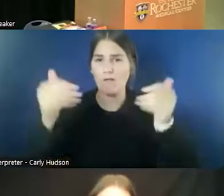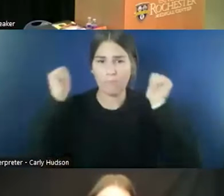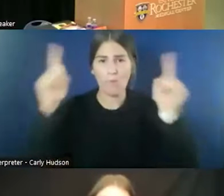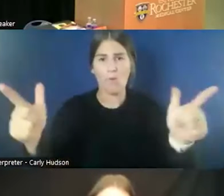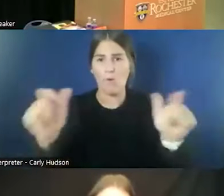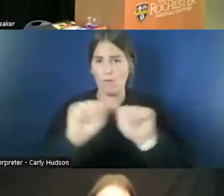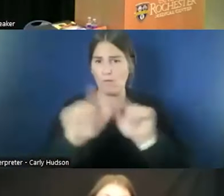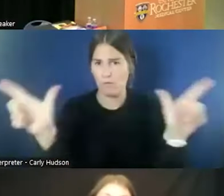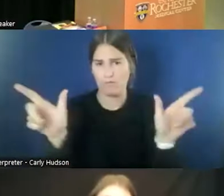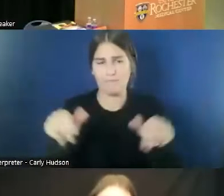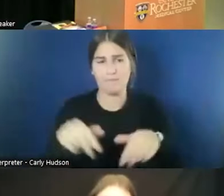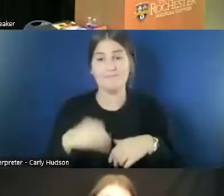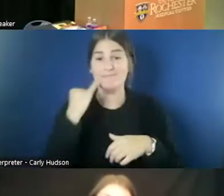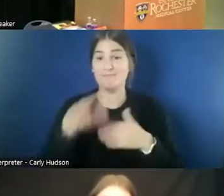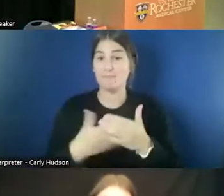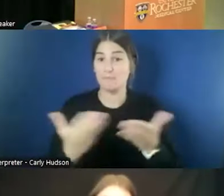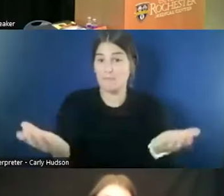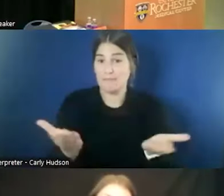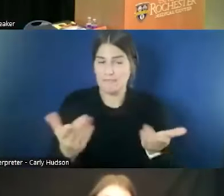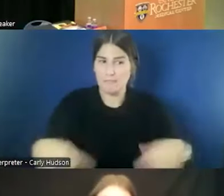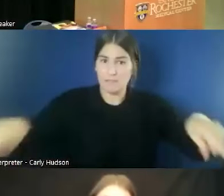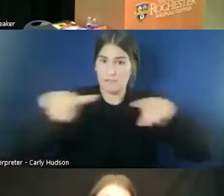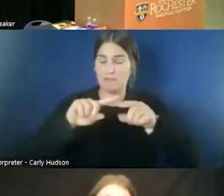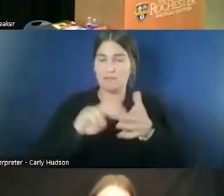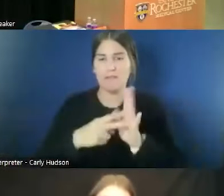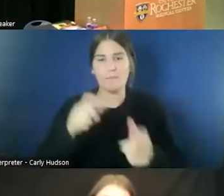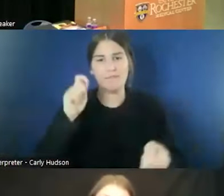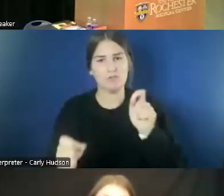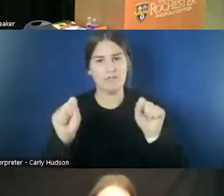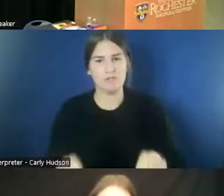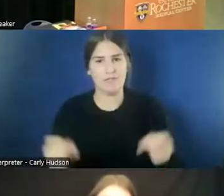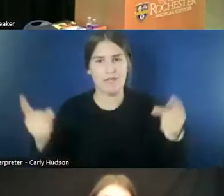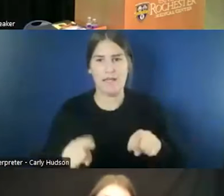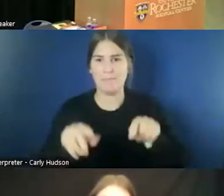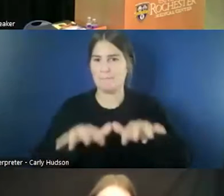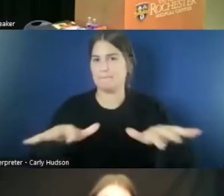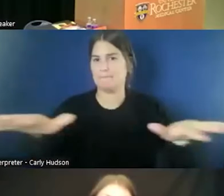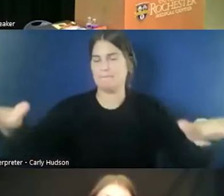with everyone at the table we can make a lot of those changes and impacts to these cause to